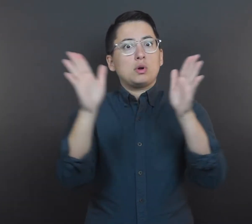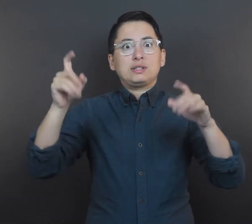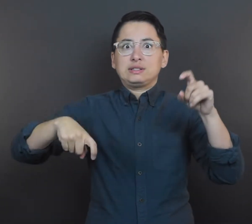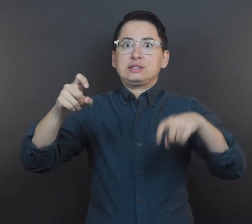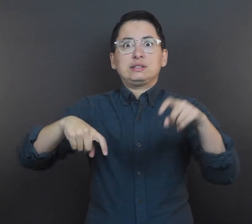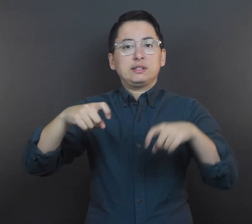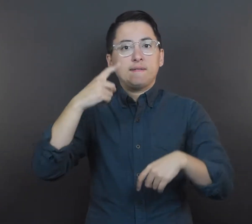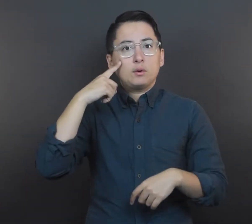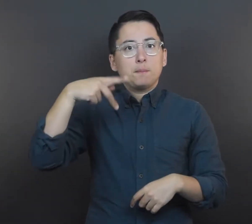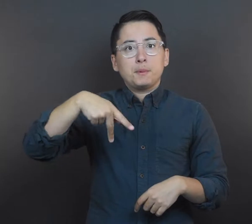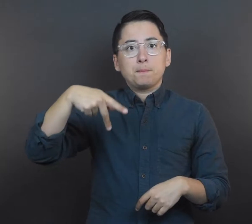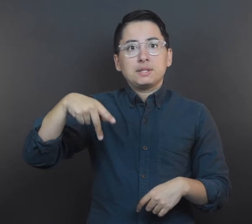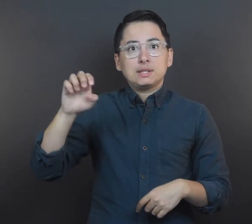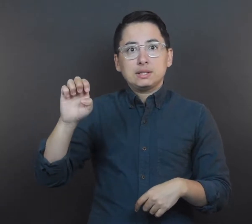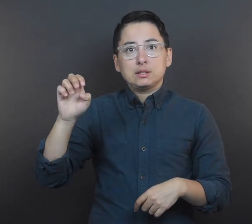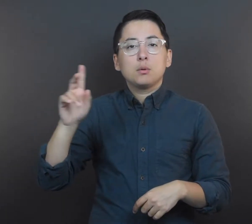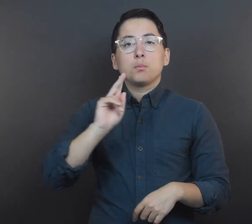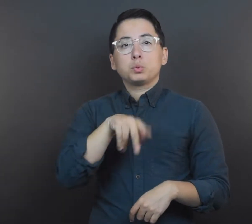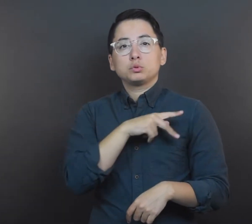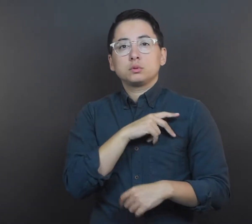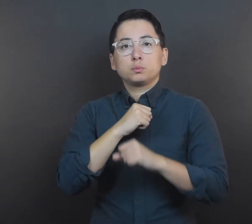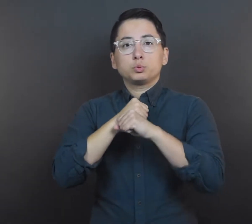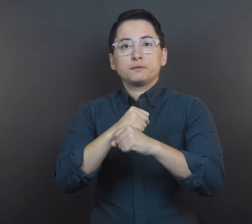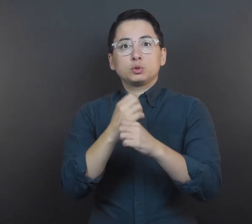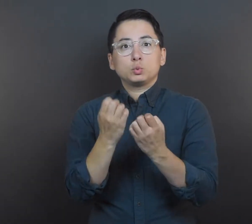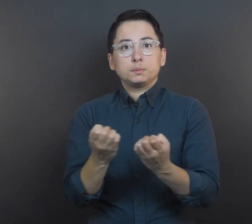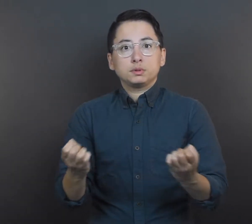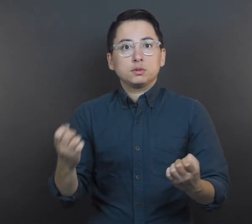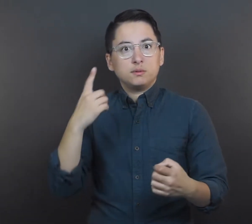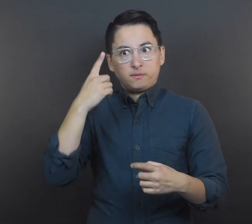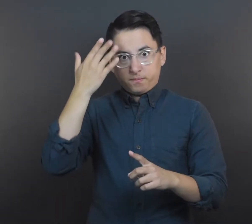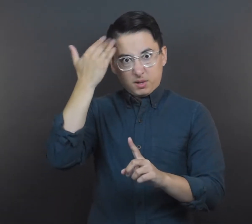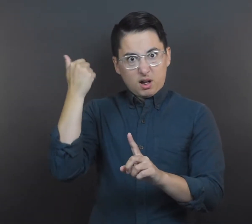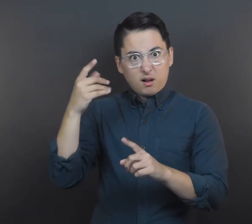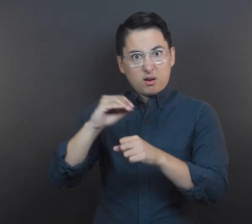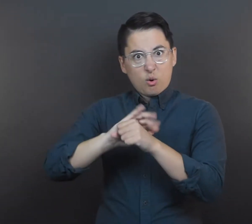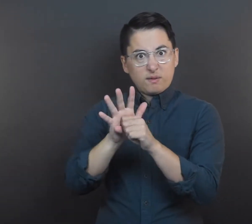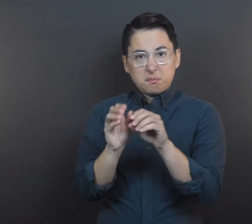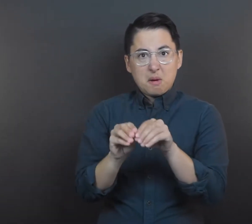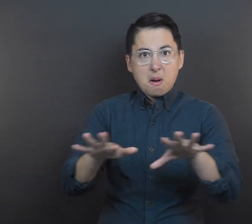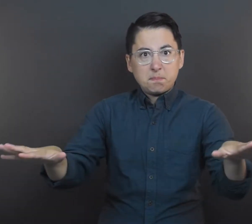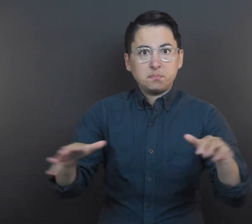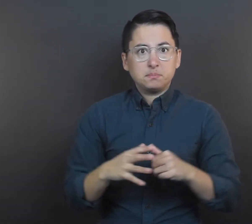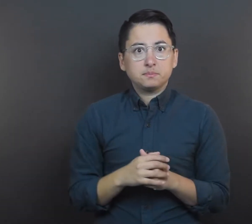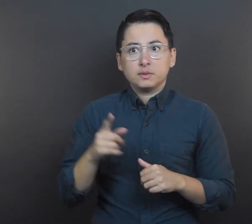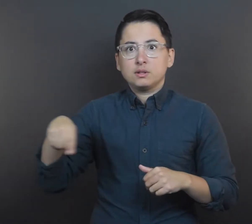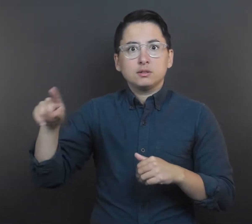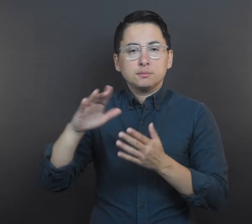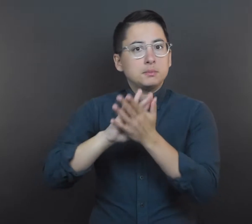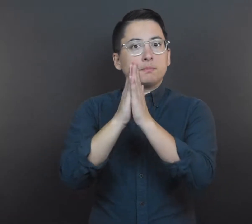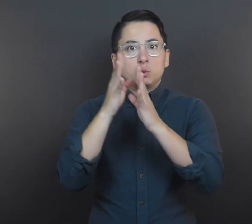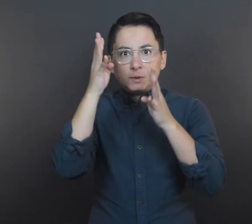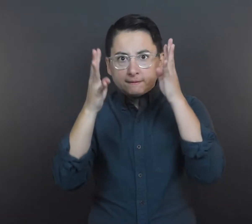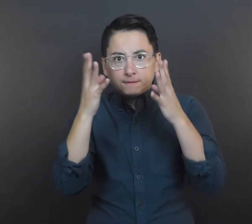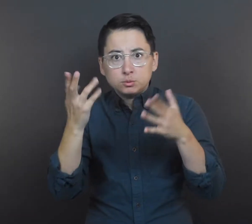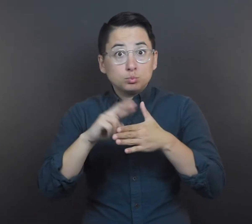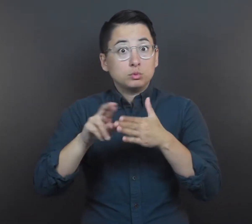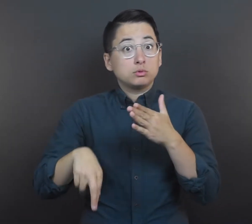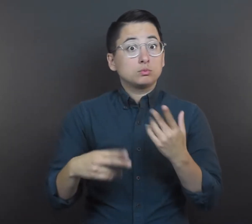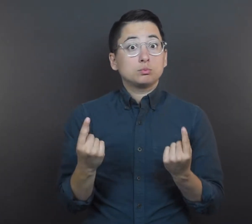nationwide need for personal protective equipment (PPE) as COVID-19 spread, they got creative.